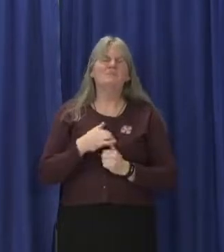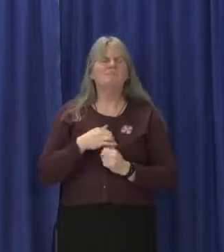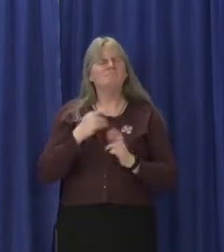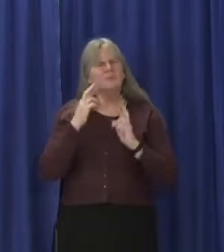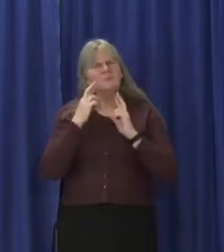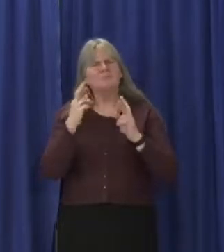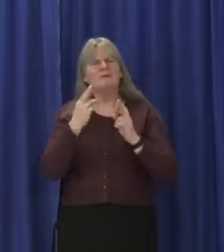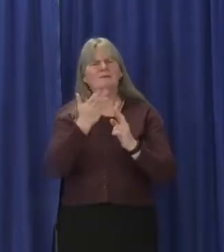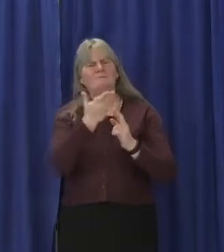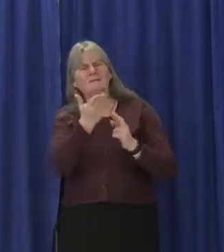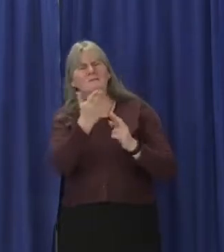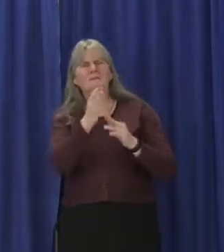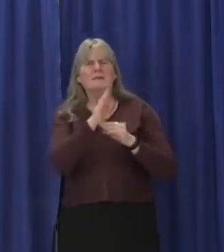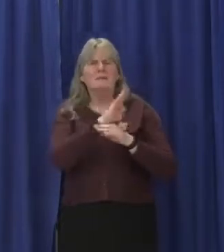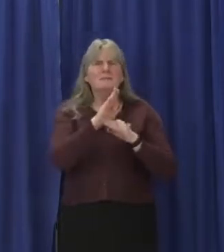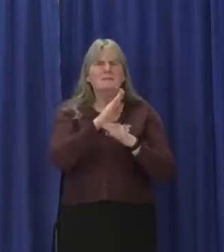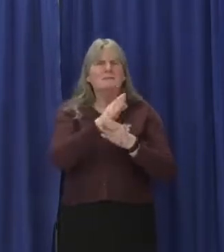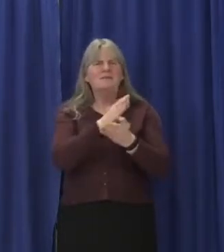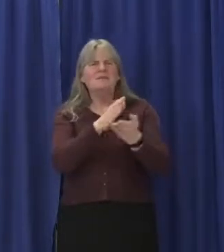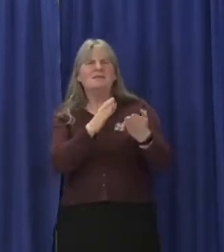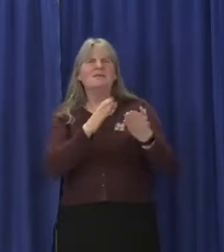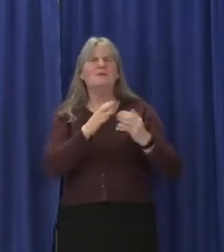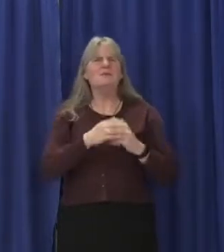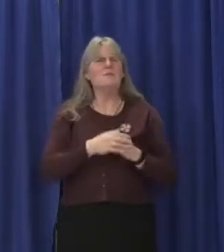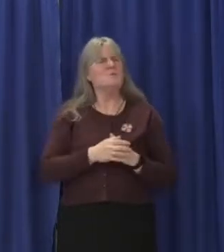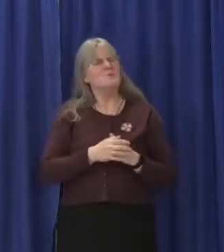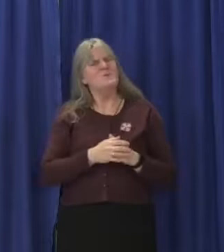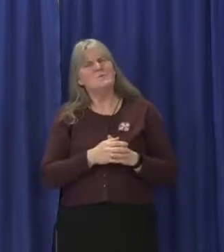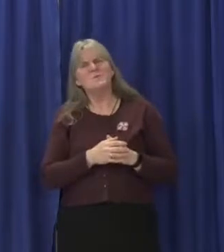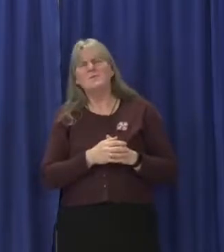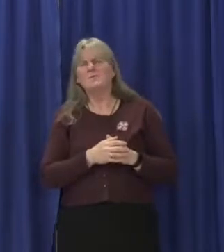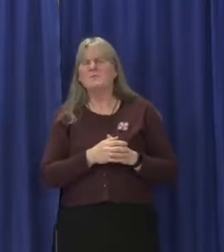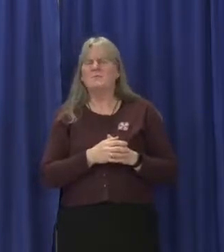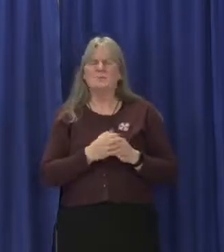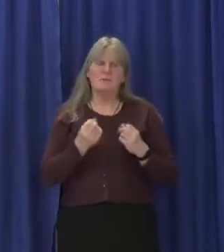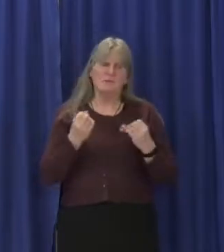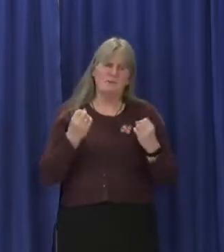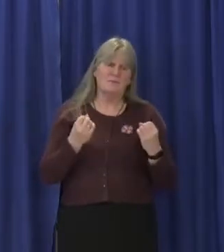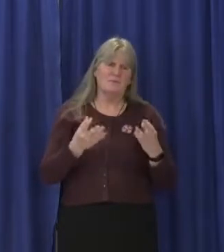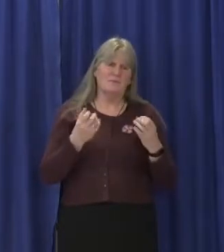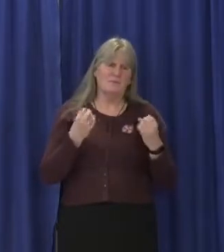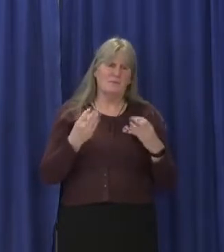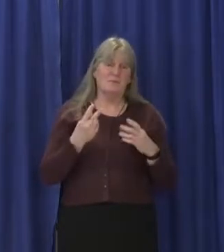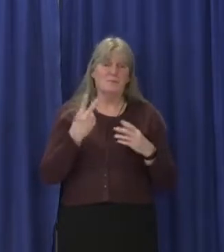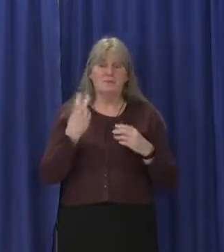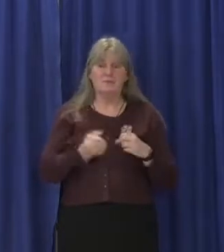community that has been just under peril for two years now solid.